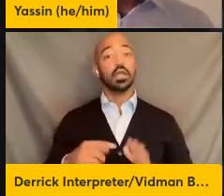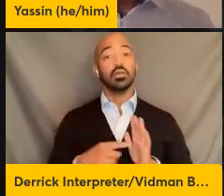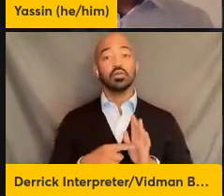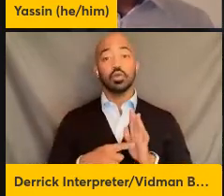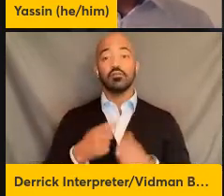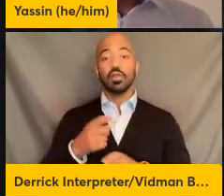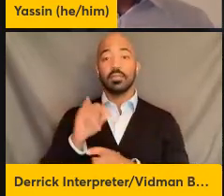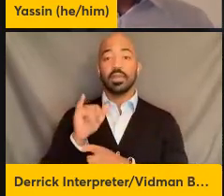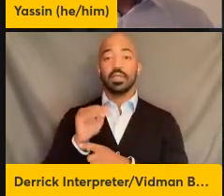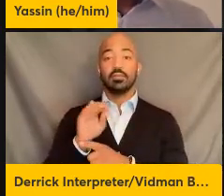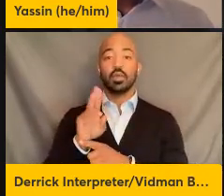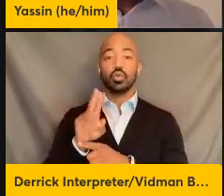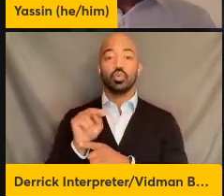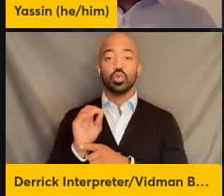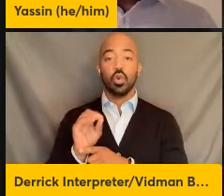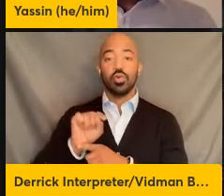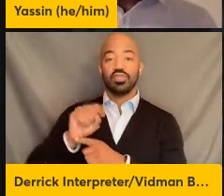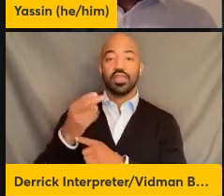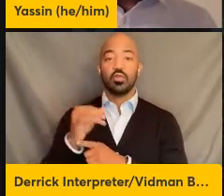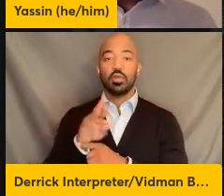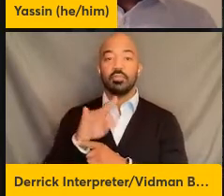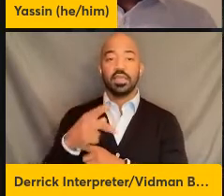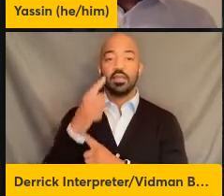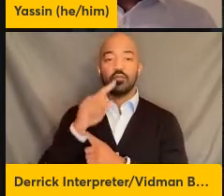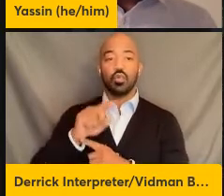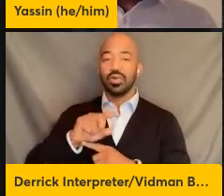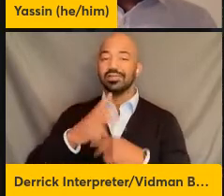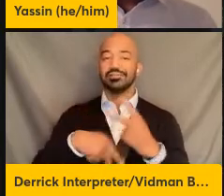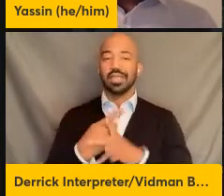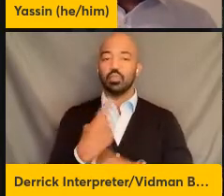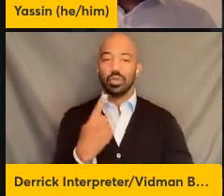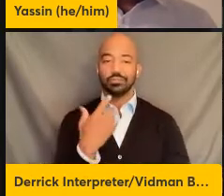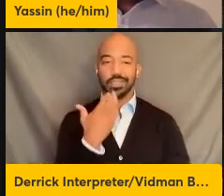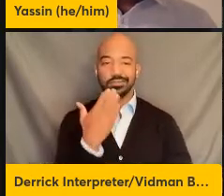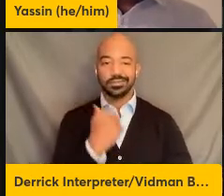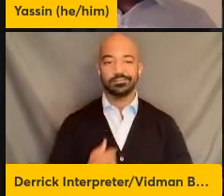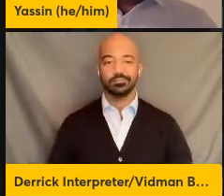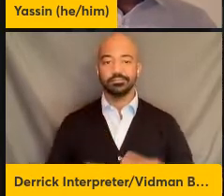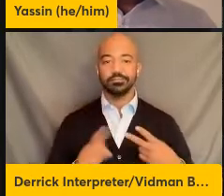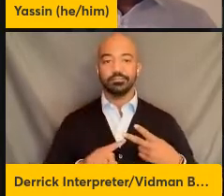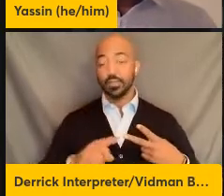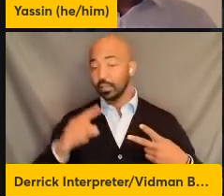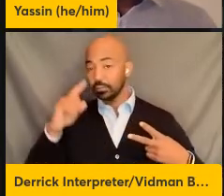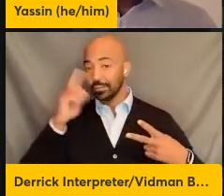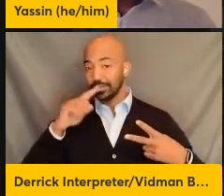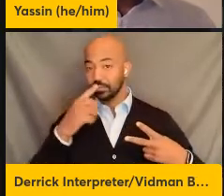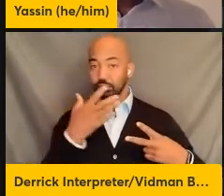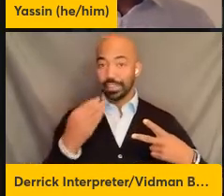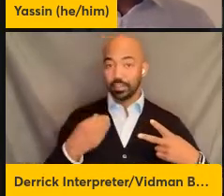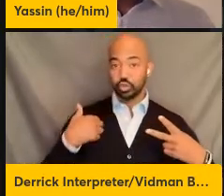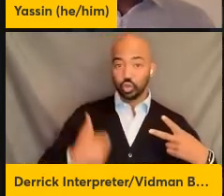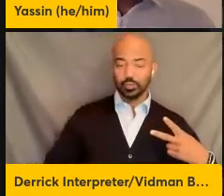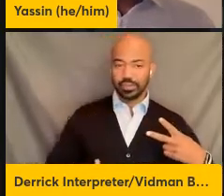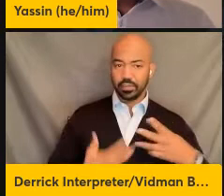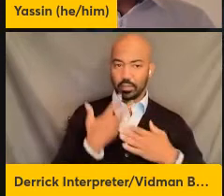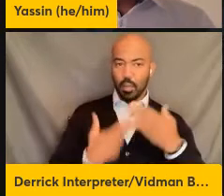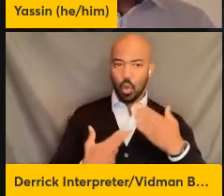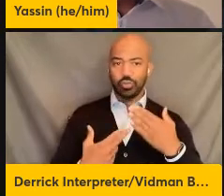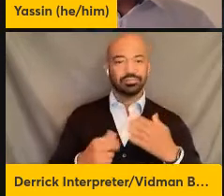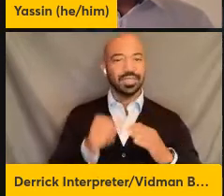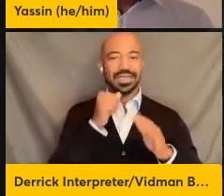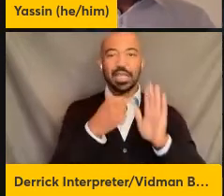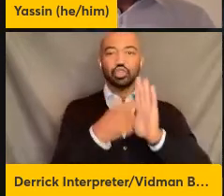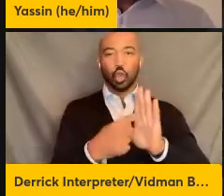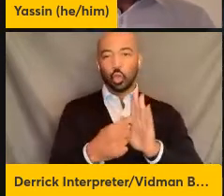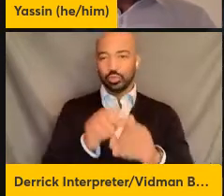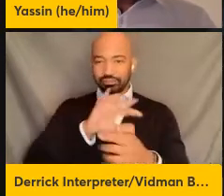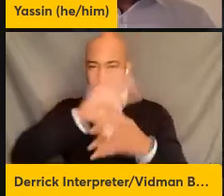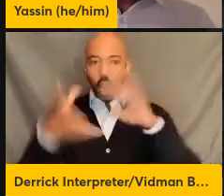for type one diabetes. So in both a mouse as well as in human, although I haven't shown you this because of time, but we know